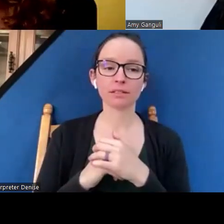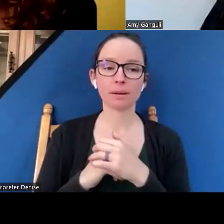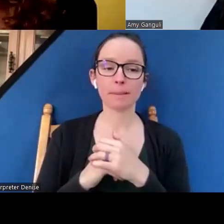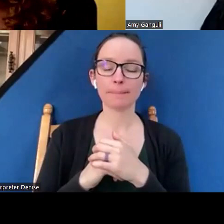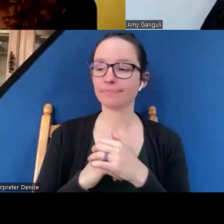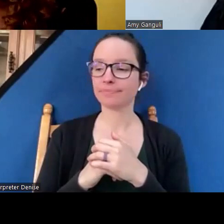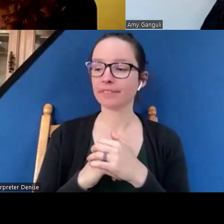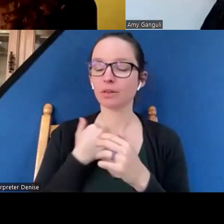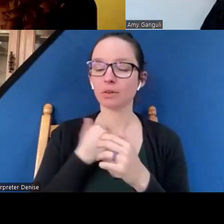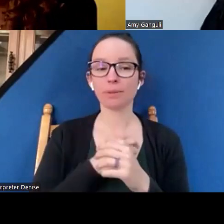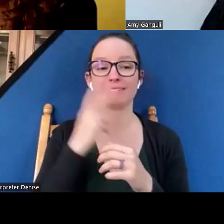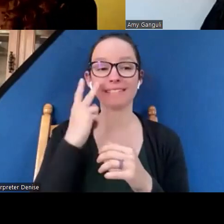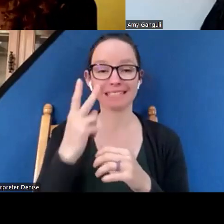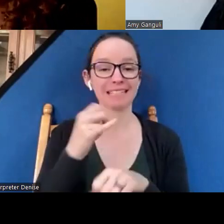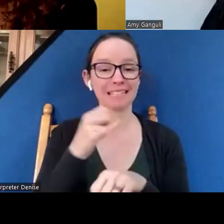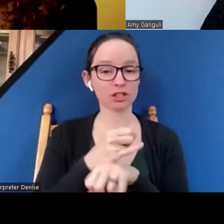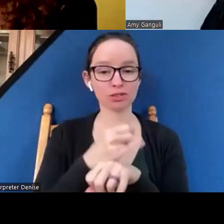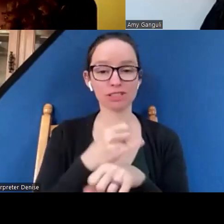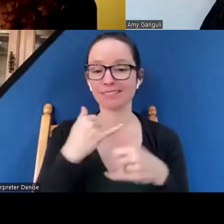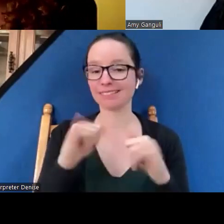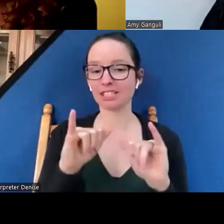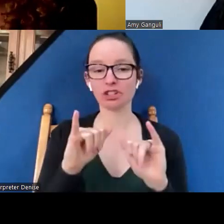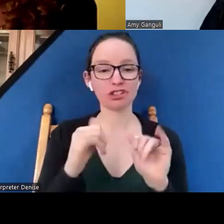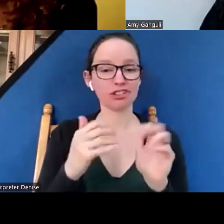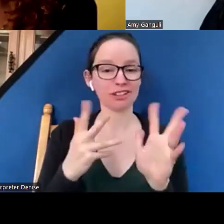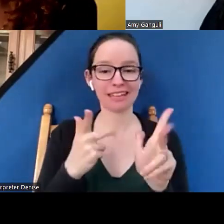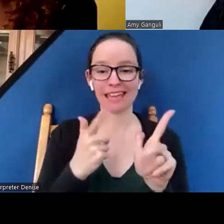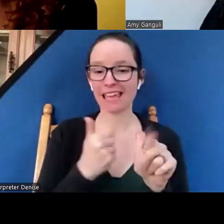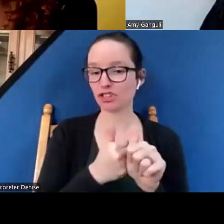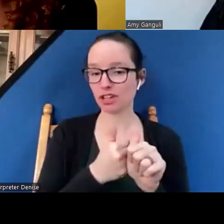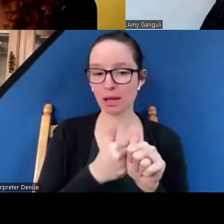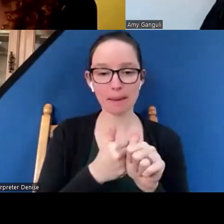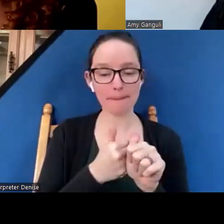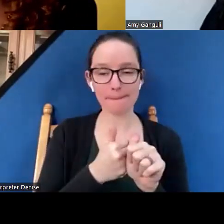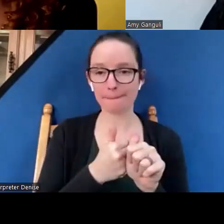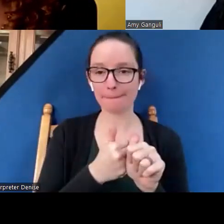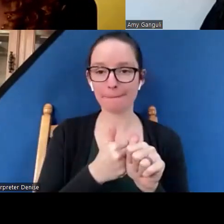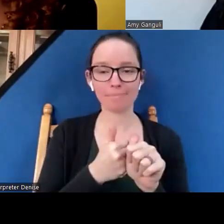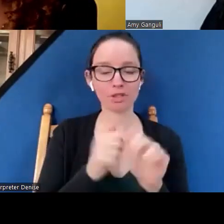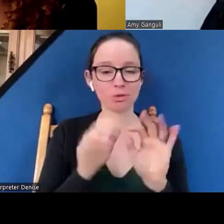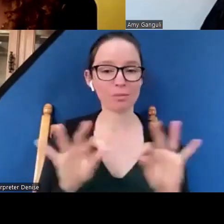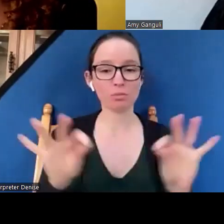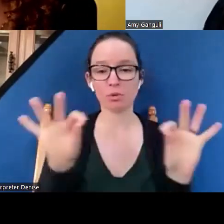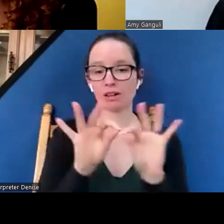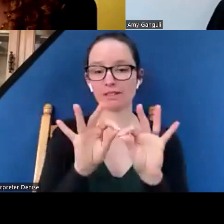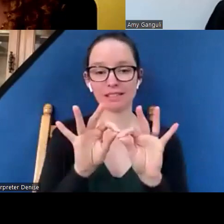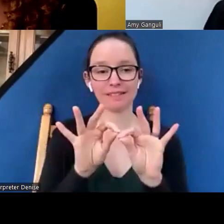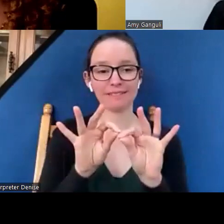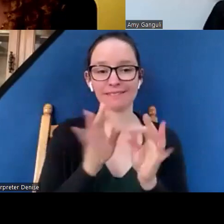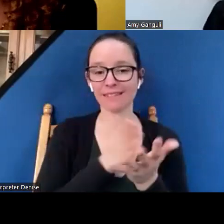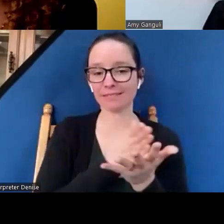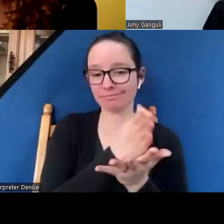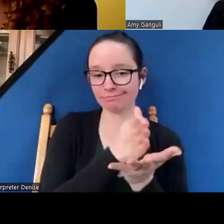institutions are still catching up I would say to the importance of transdisciplinarity, at least the folks that we've interviewed